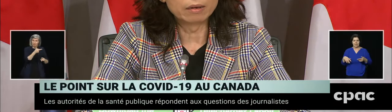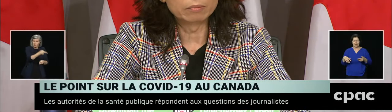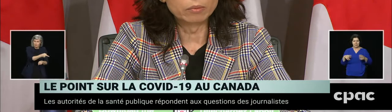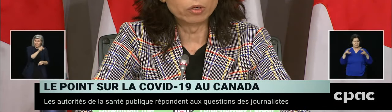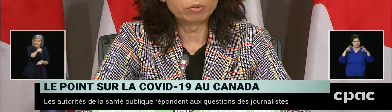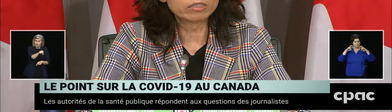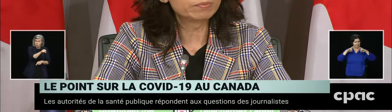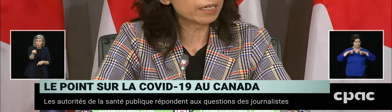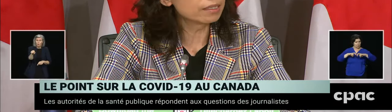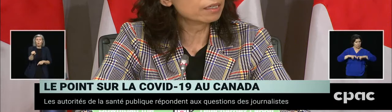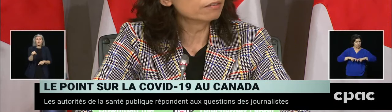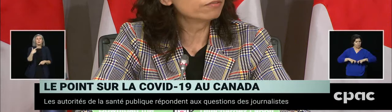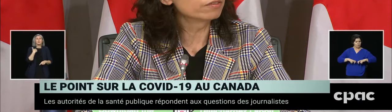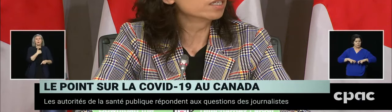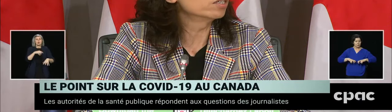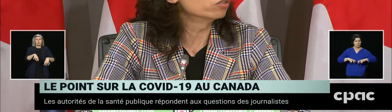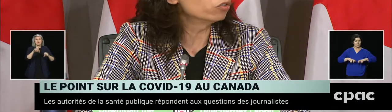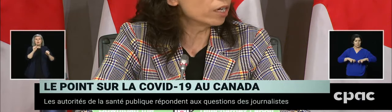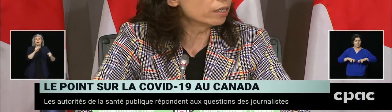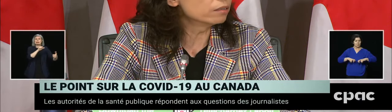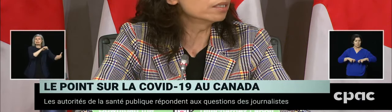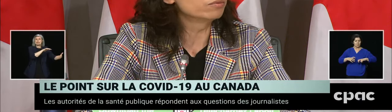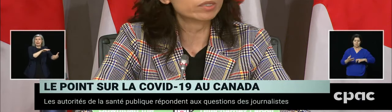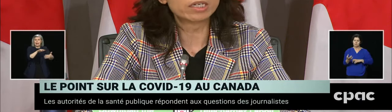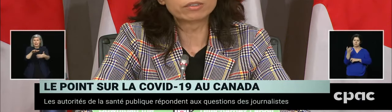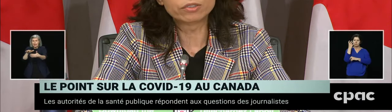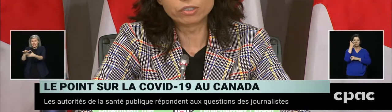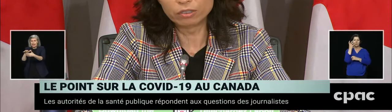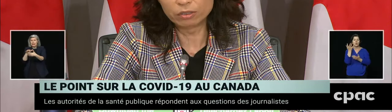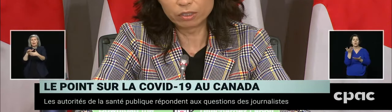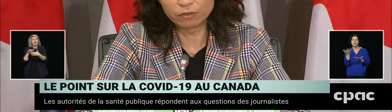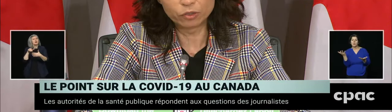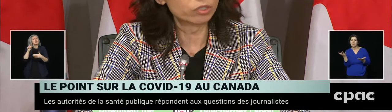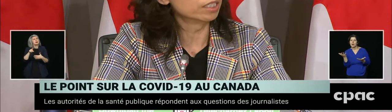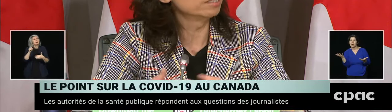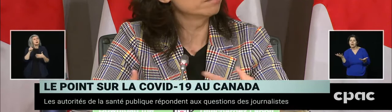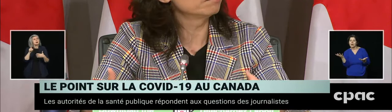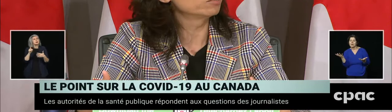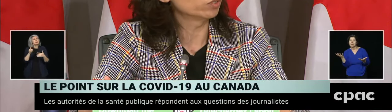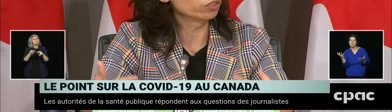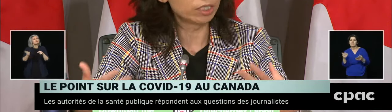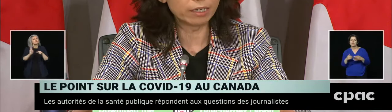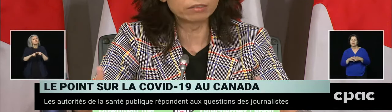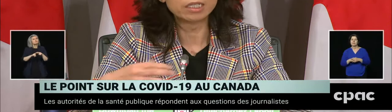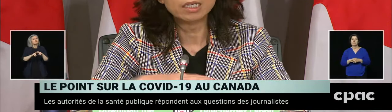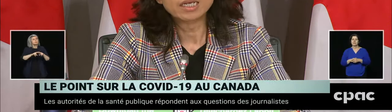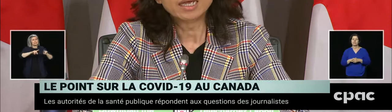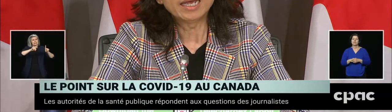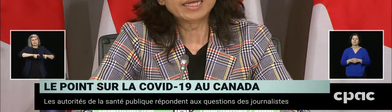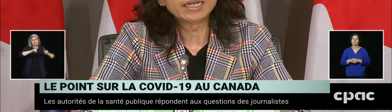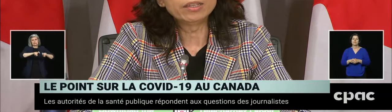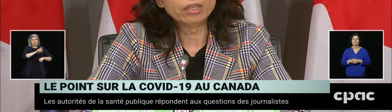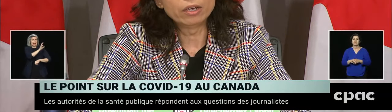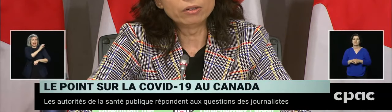SUGGESTING IS THAT WE ACTUALLY